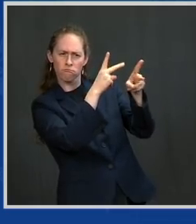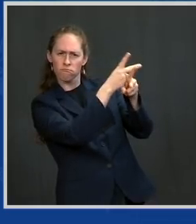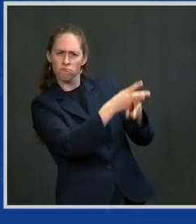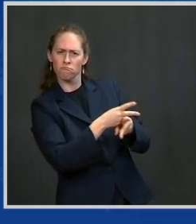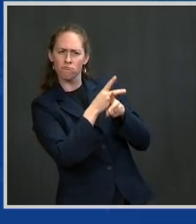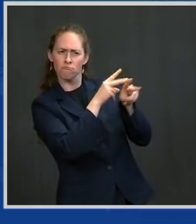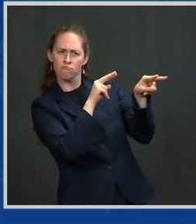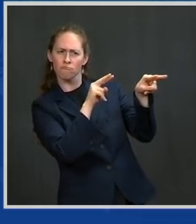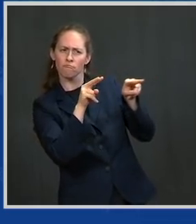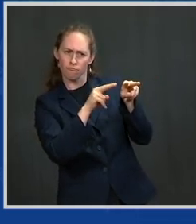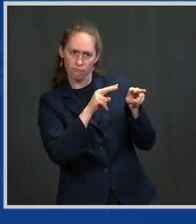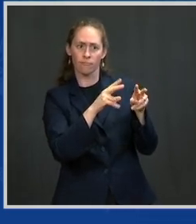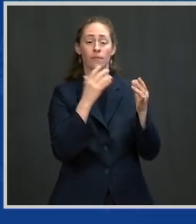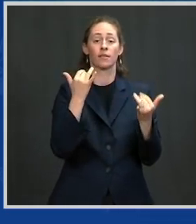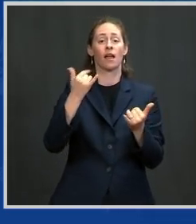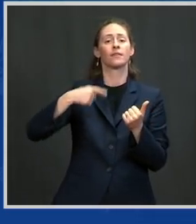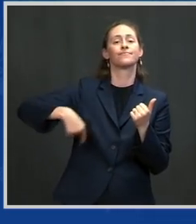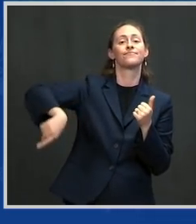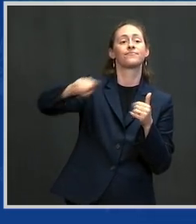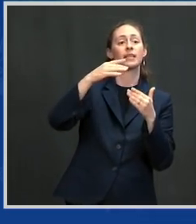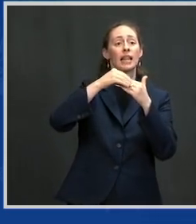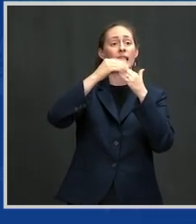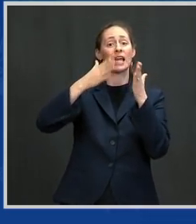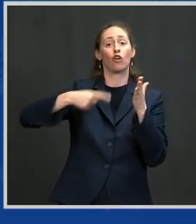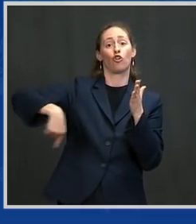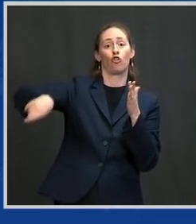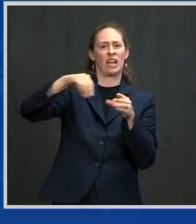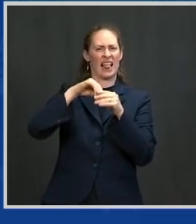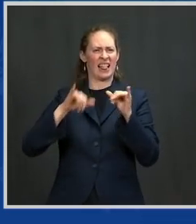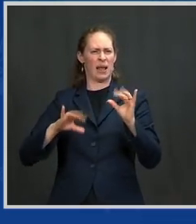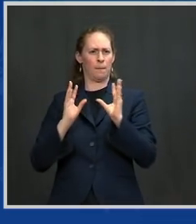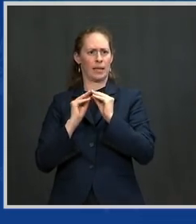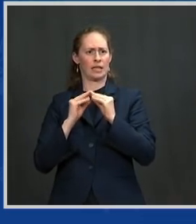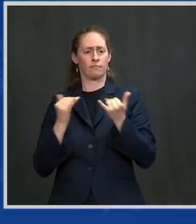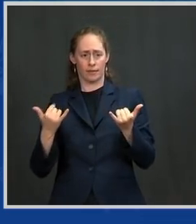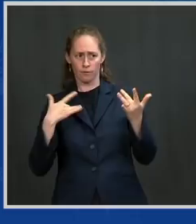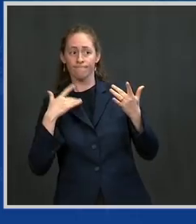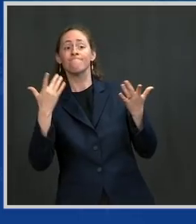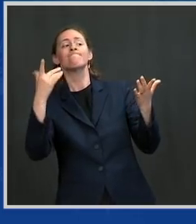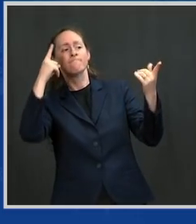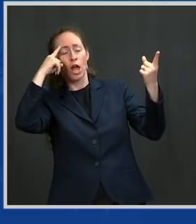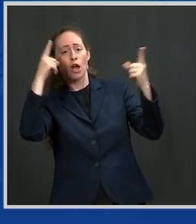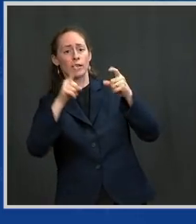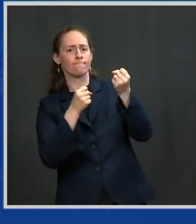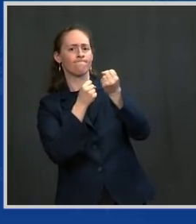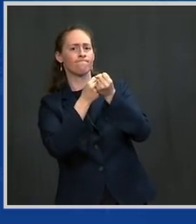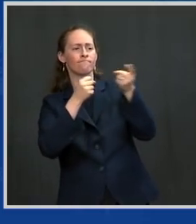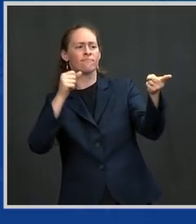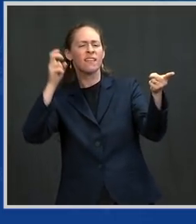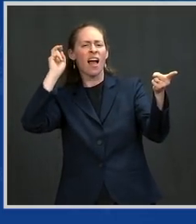in that meeting on Afghanistan. Our troops are coming home, but we agreed